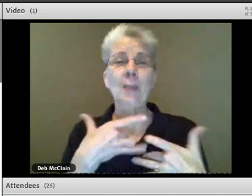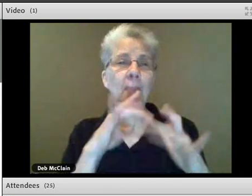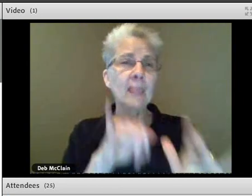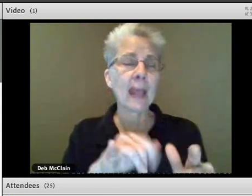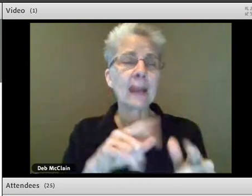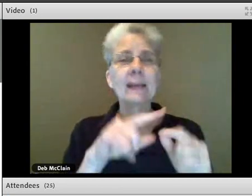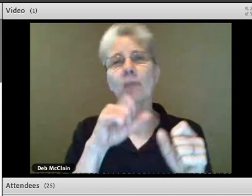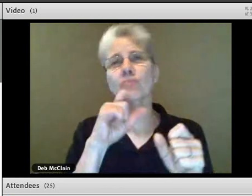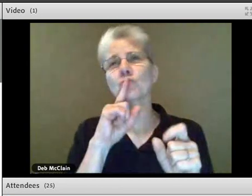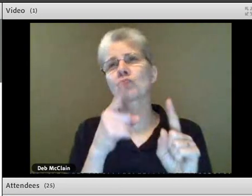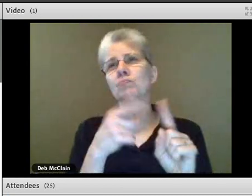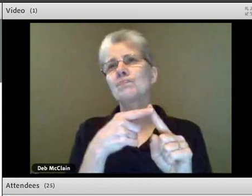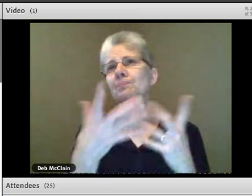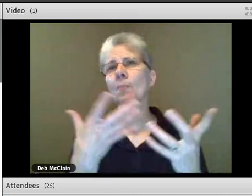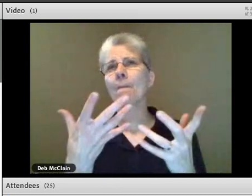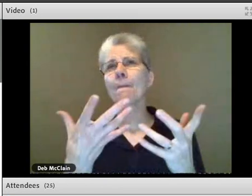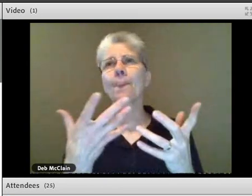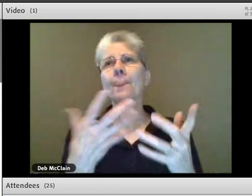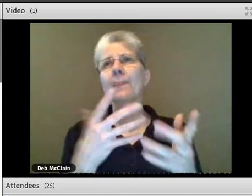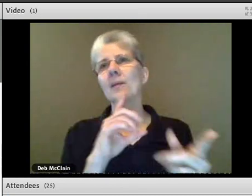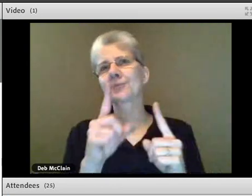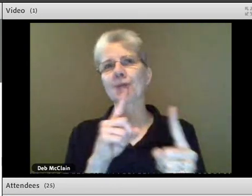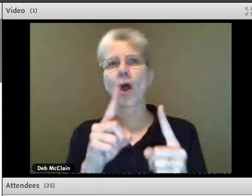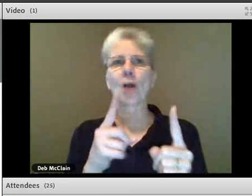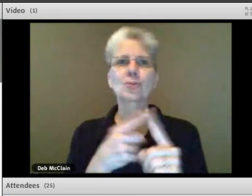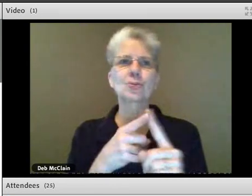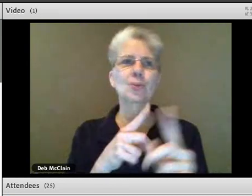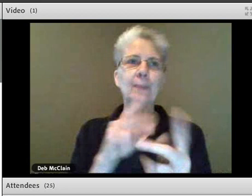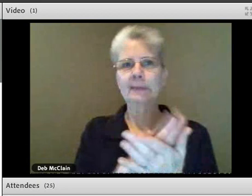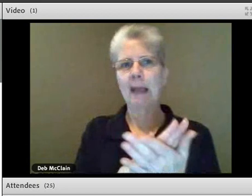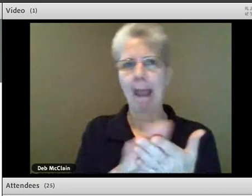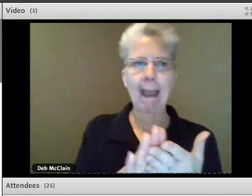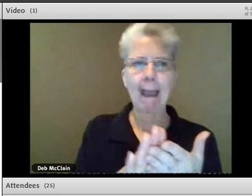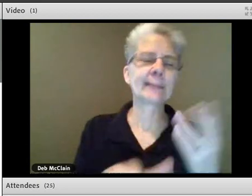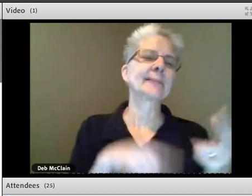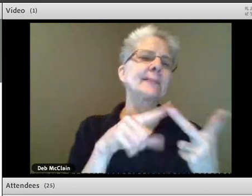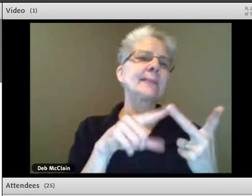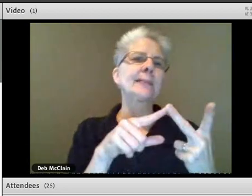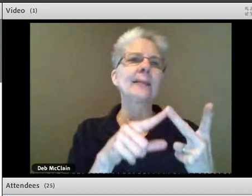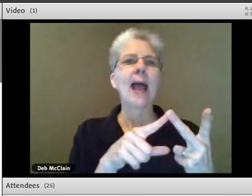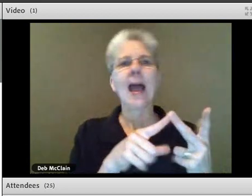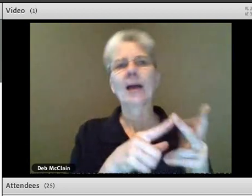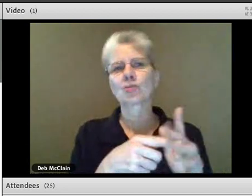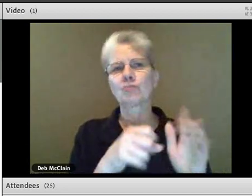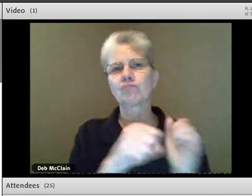how to talk, you know, nicely, how to brand your organization.